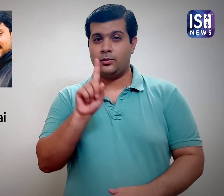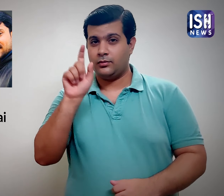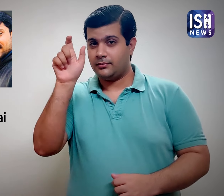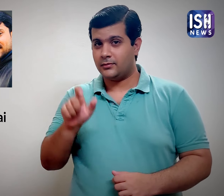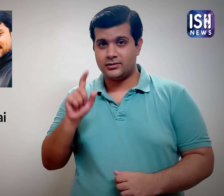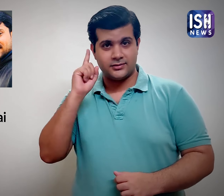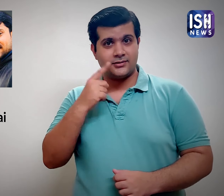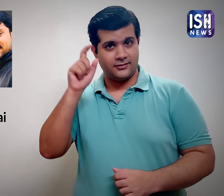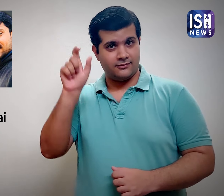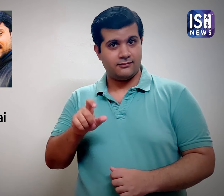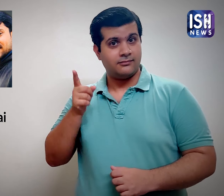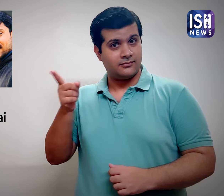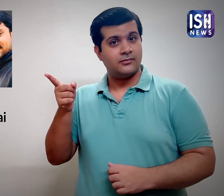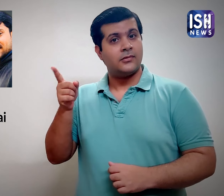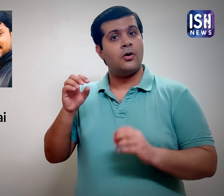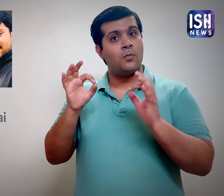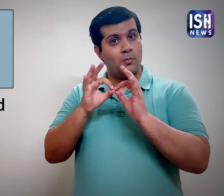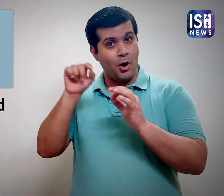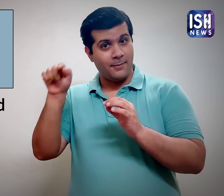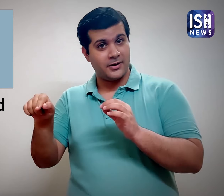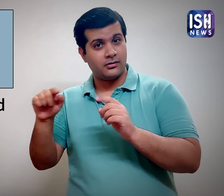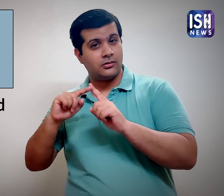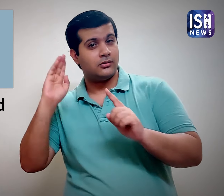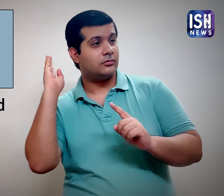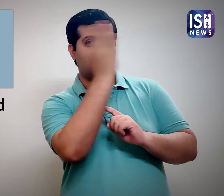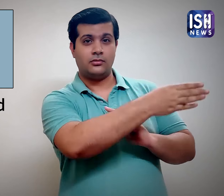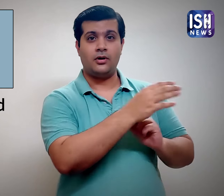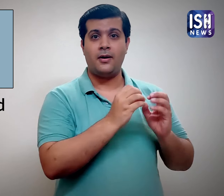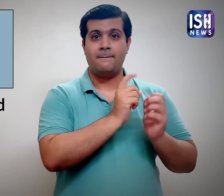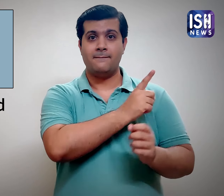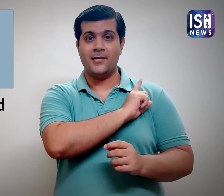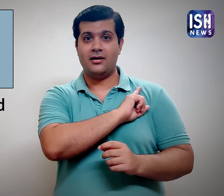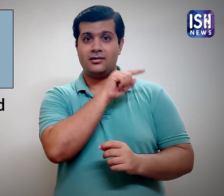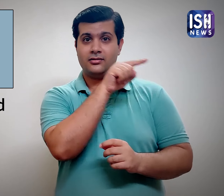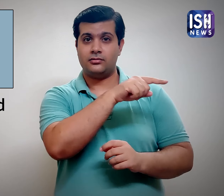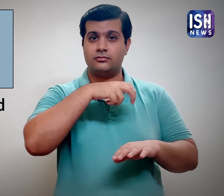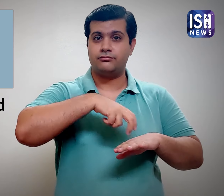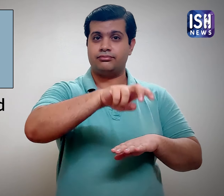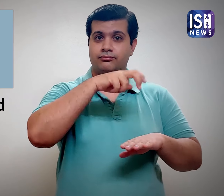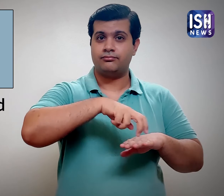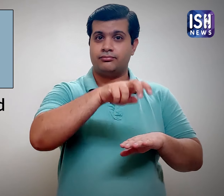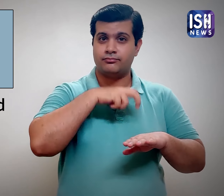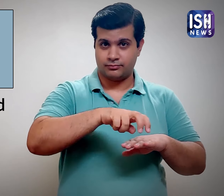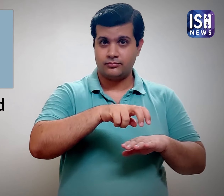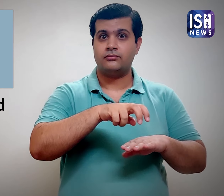A Deaf man walked all the way from Mumbai to Beed.